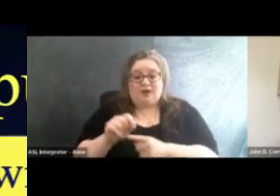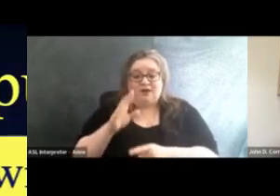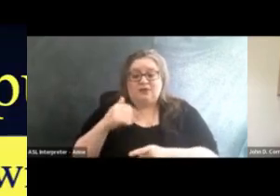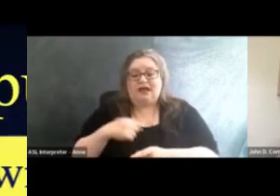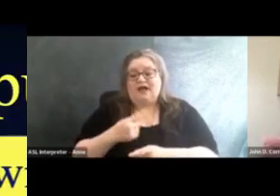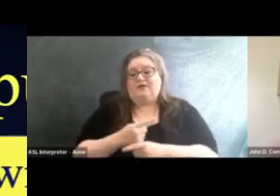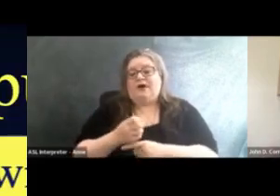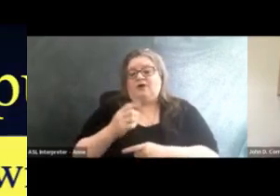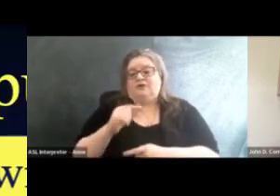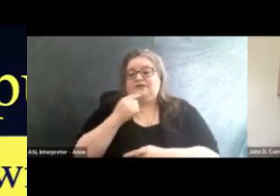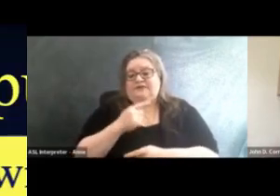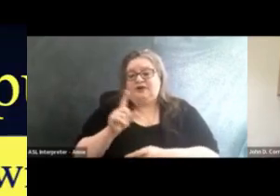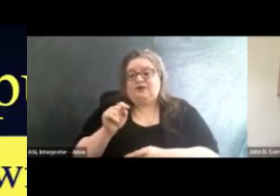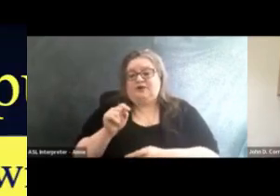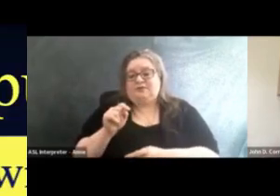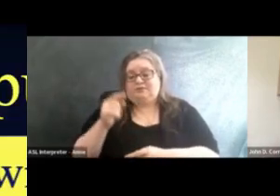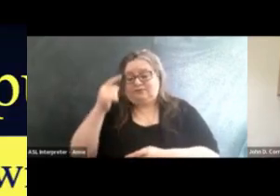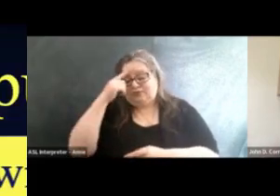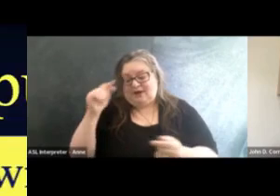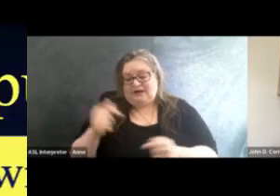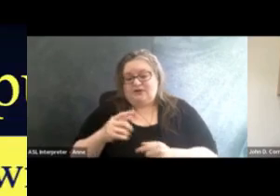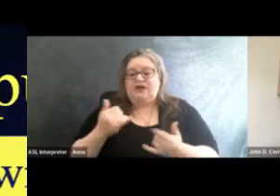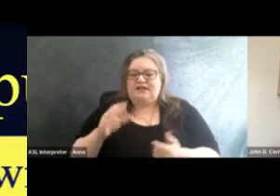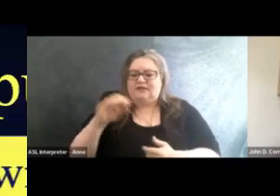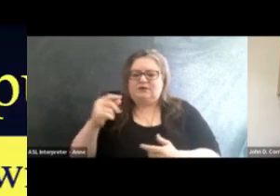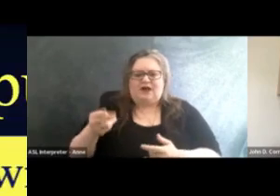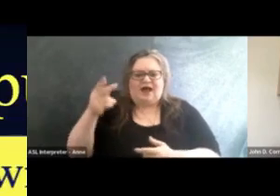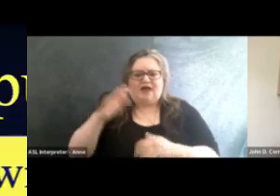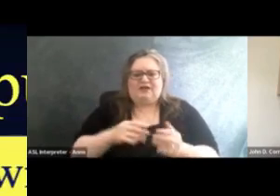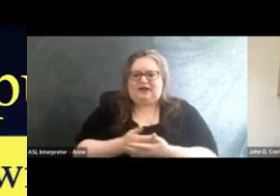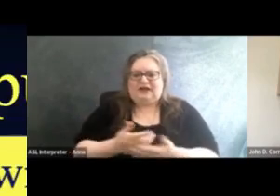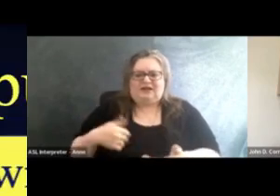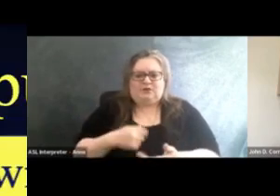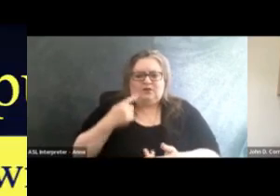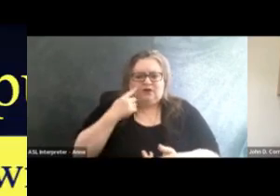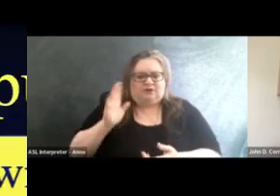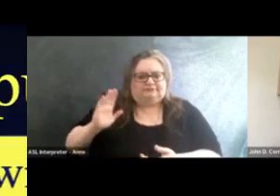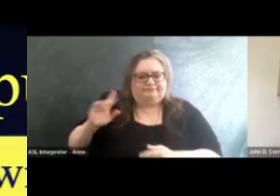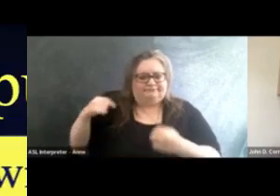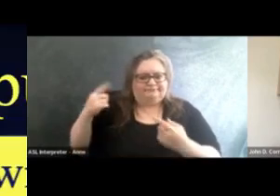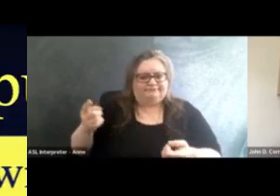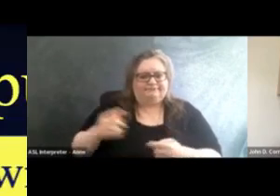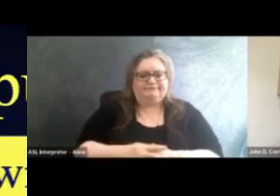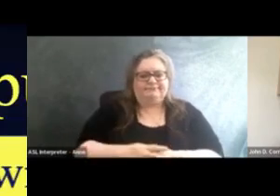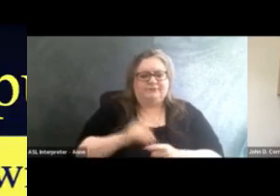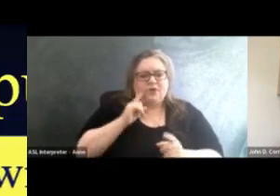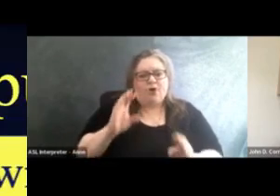brain injury. These percentages are higher than anything we've suspected before. Hopefully, the Centers for Disease Control and